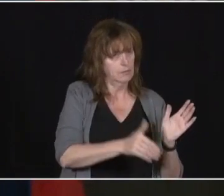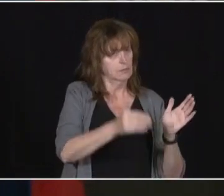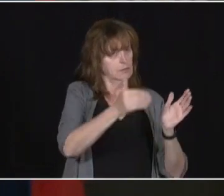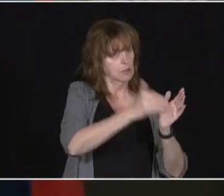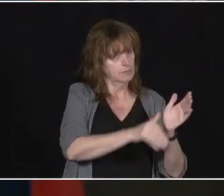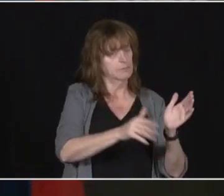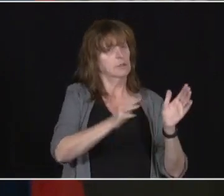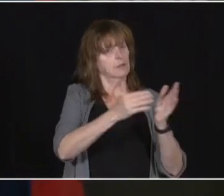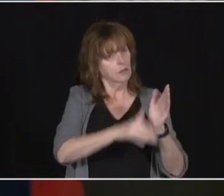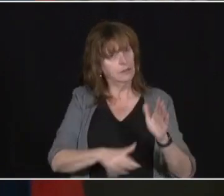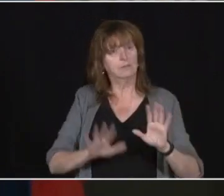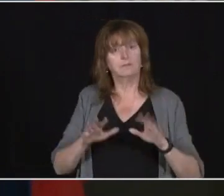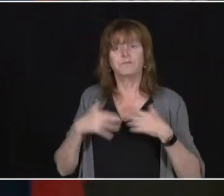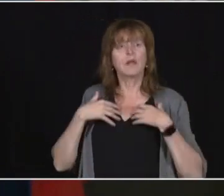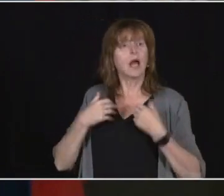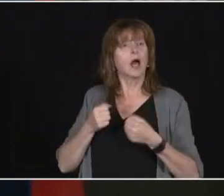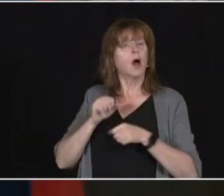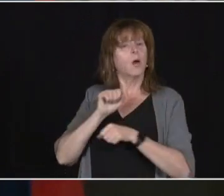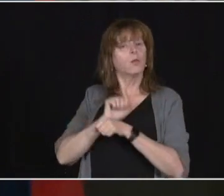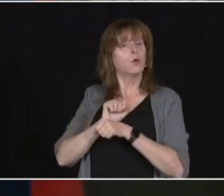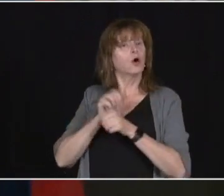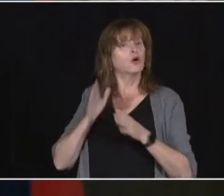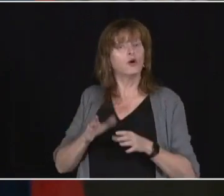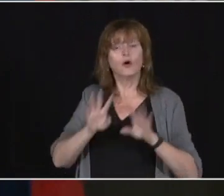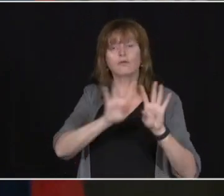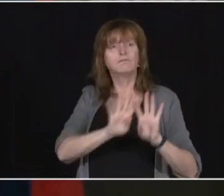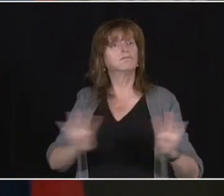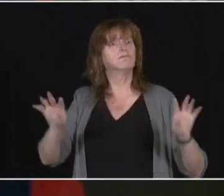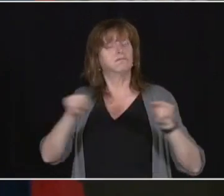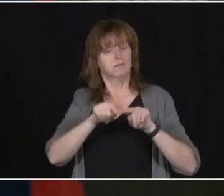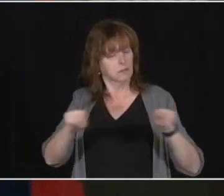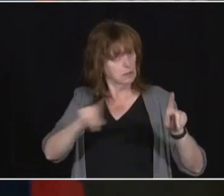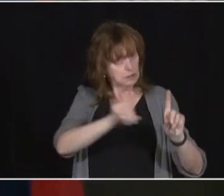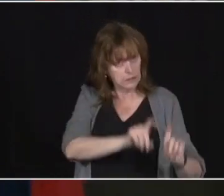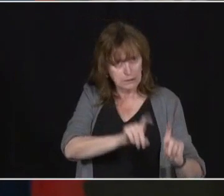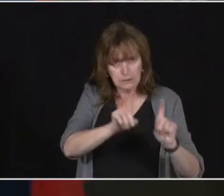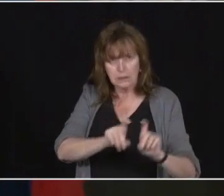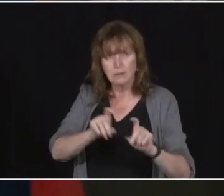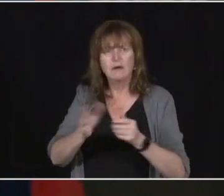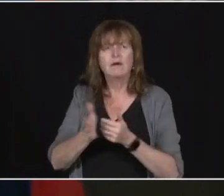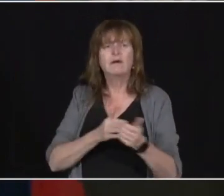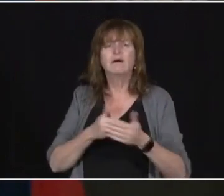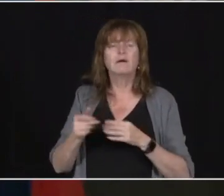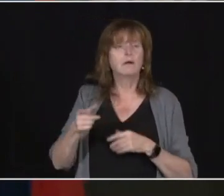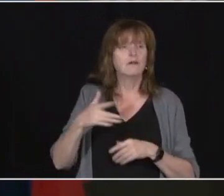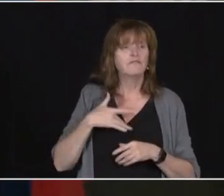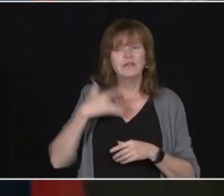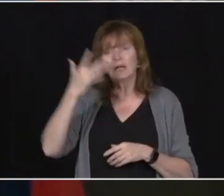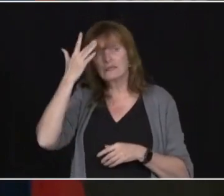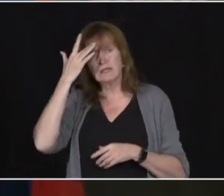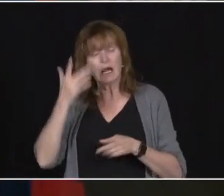workers and tested that a symptomatically and symptomatic people there.